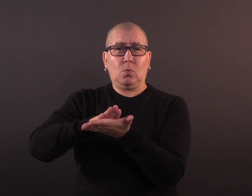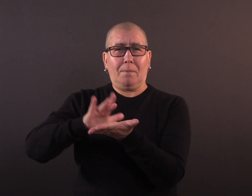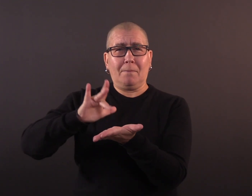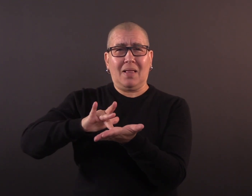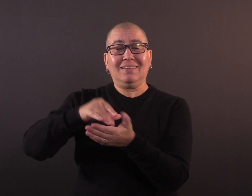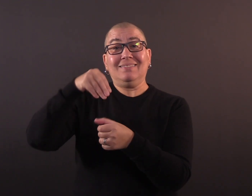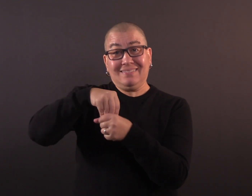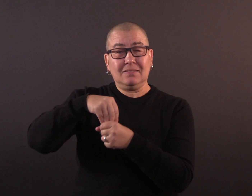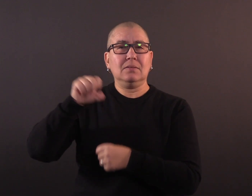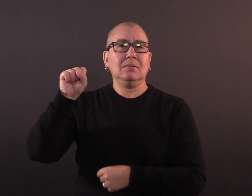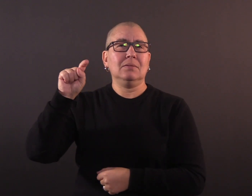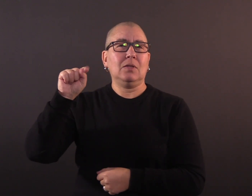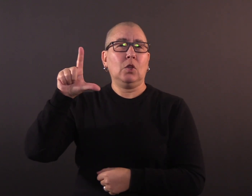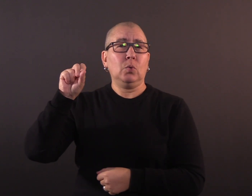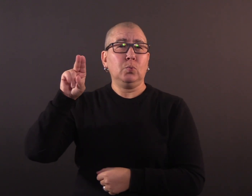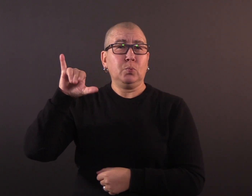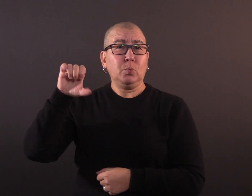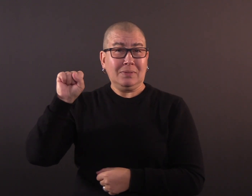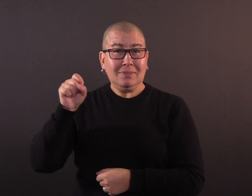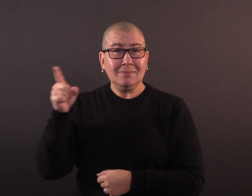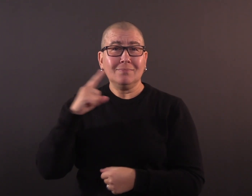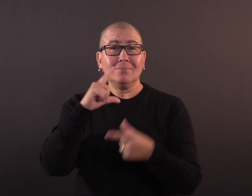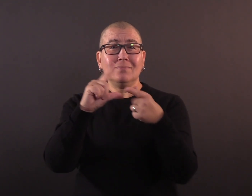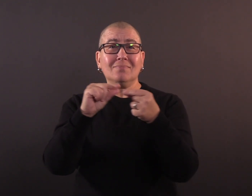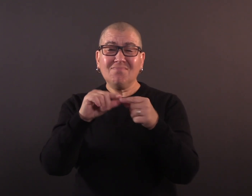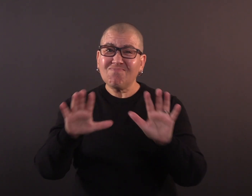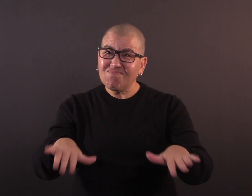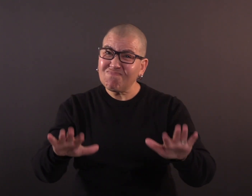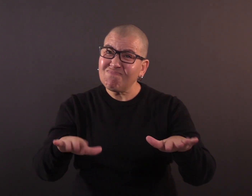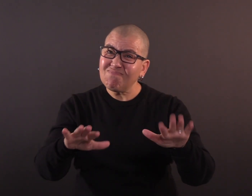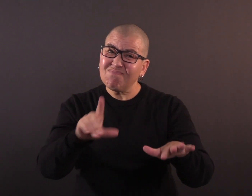School of Medicine in St. Louis. "There are a lot of people